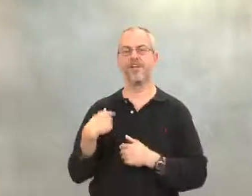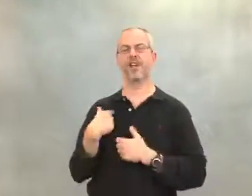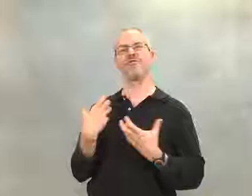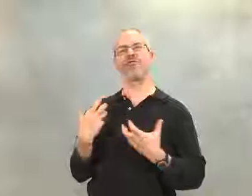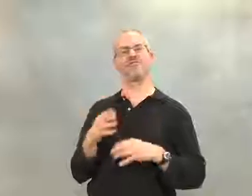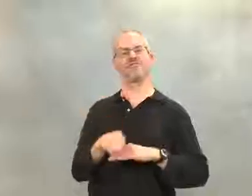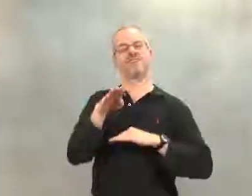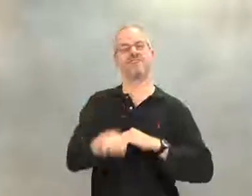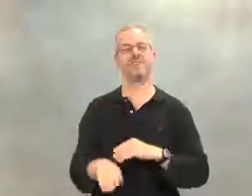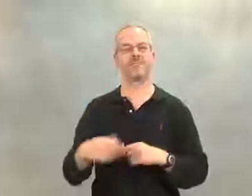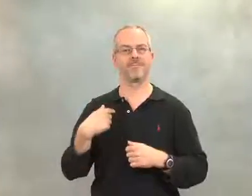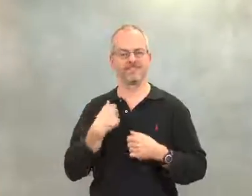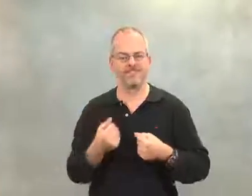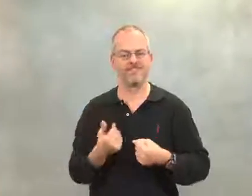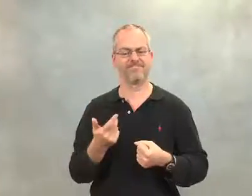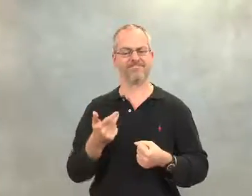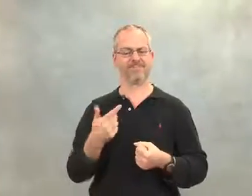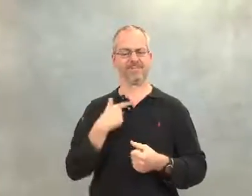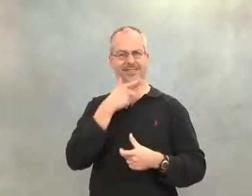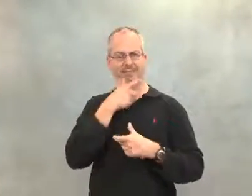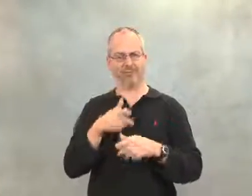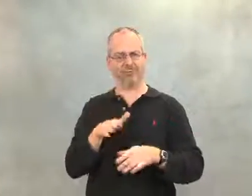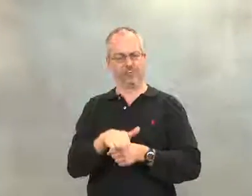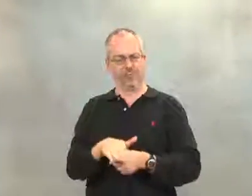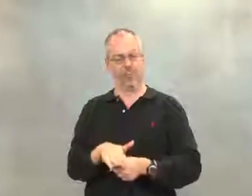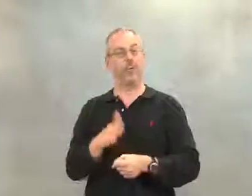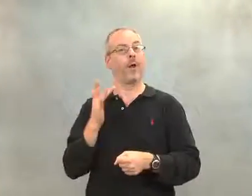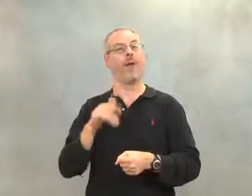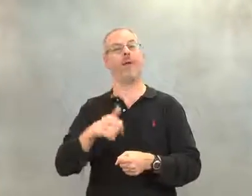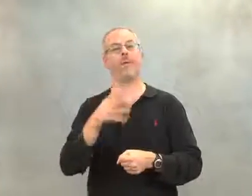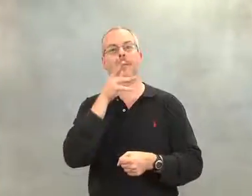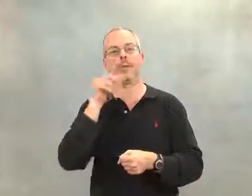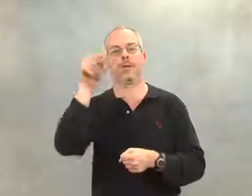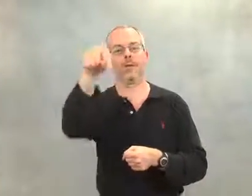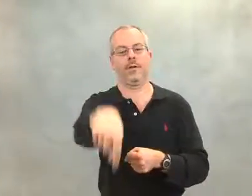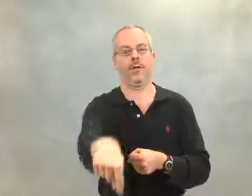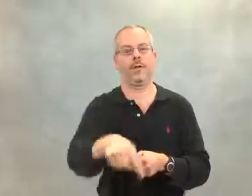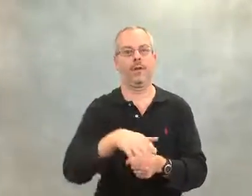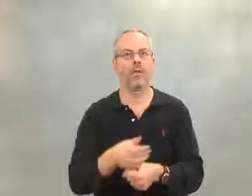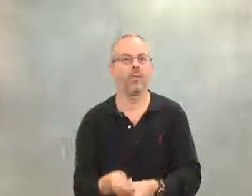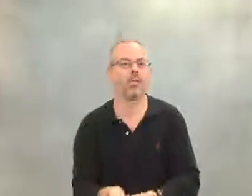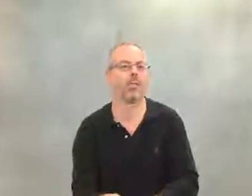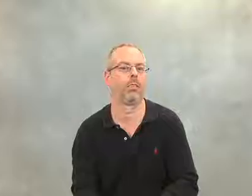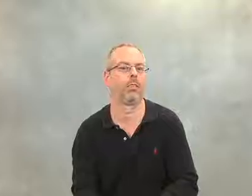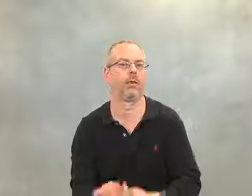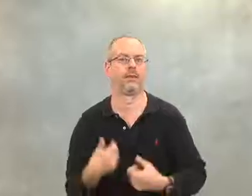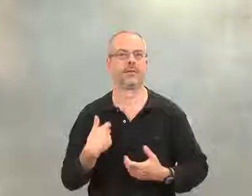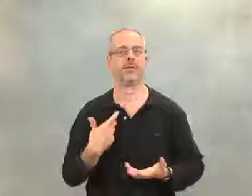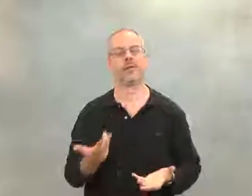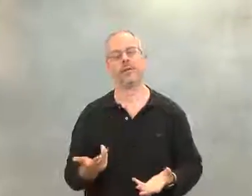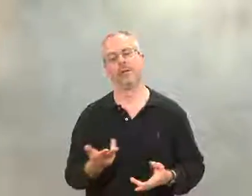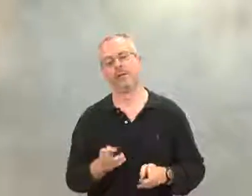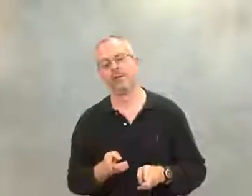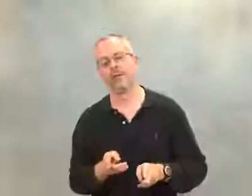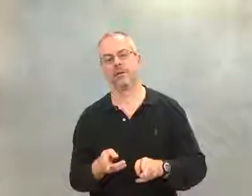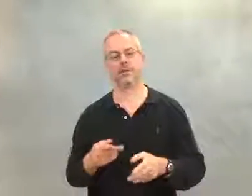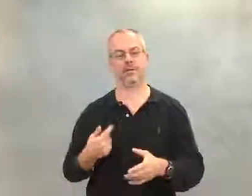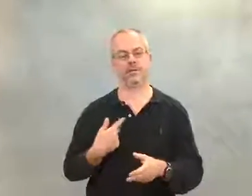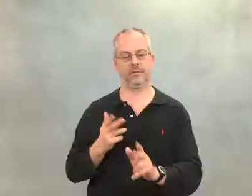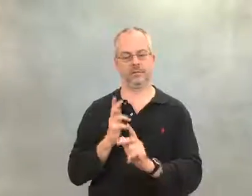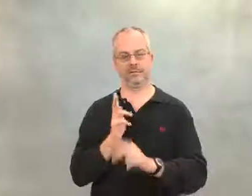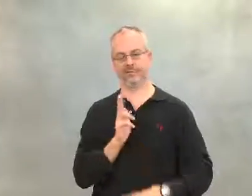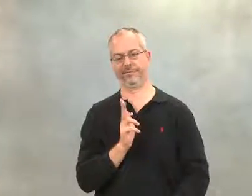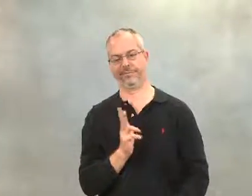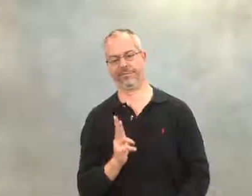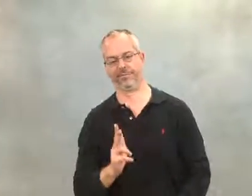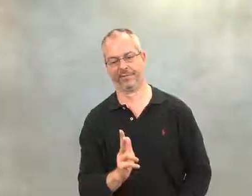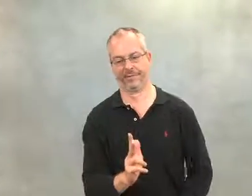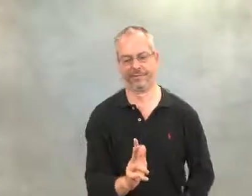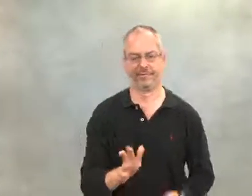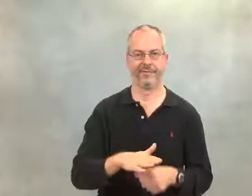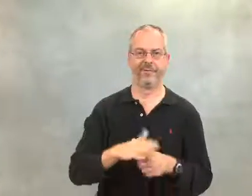I wanted to jump it. My sister was going slow